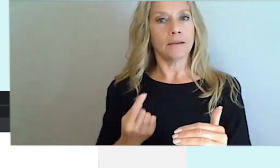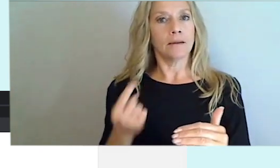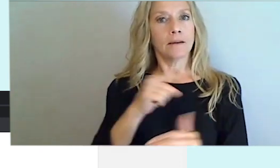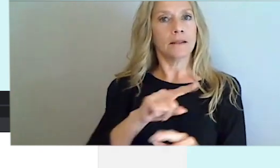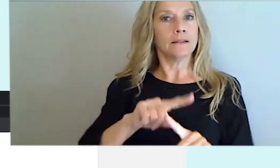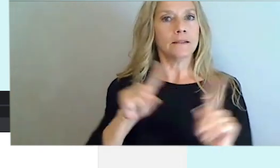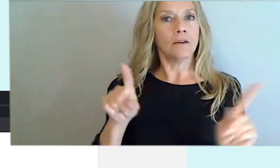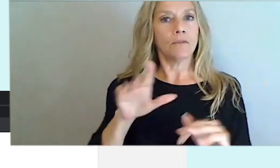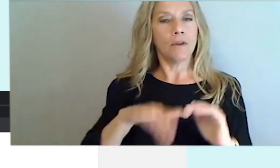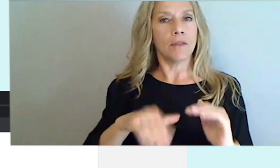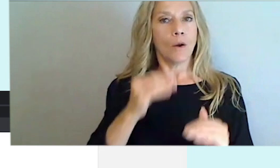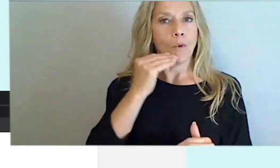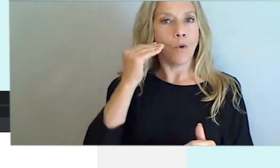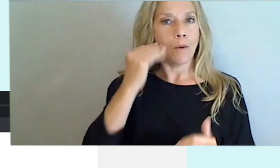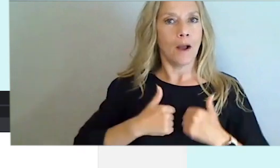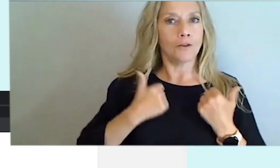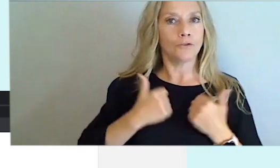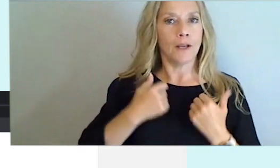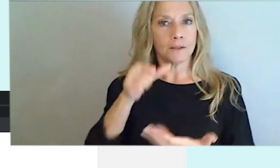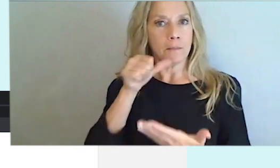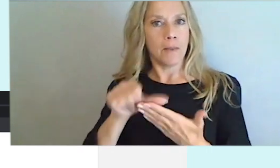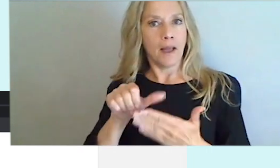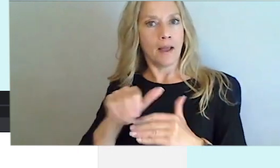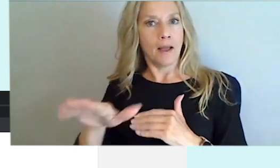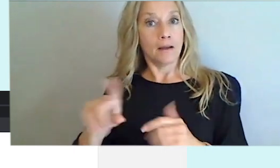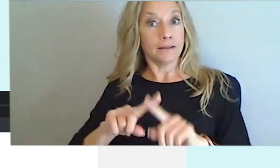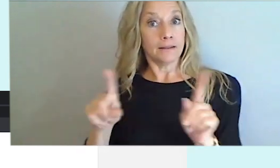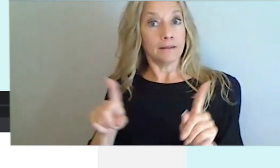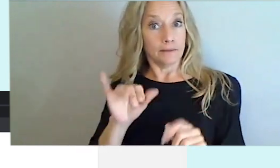Review the information in this section and make sure it is still correct.